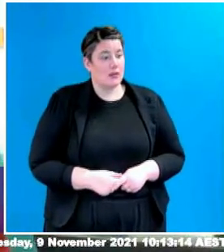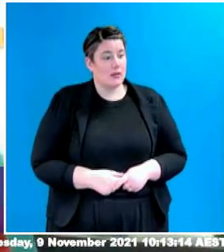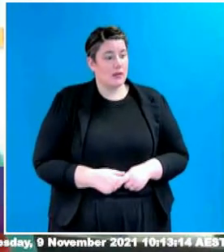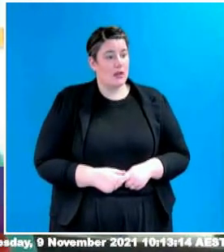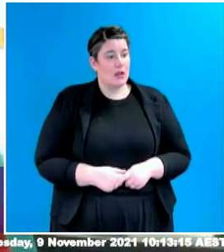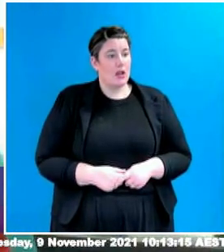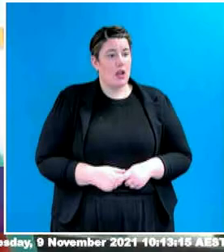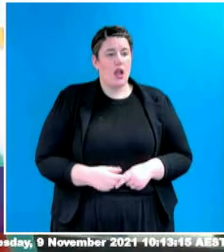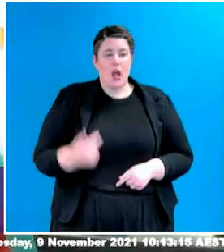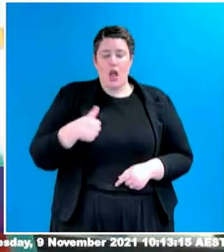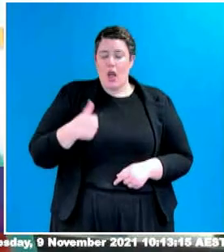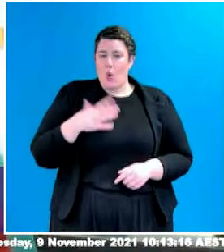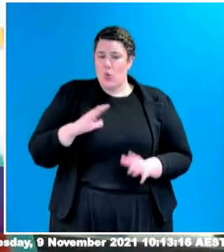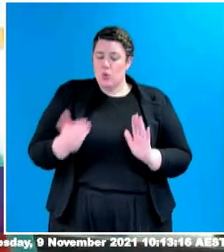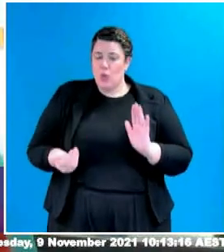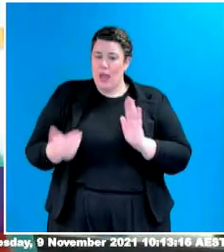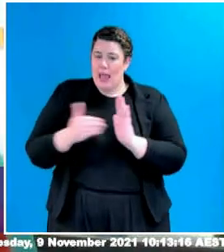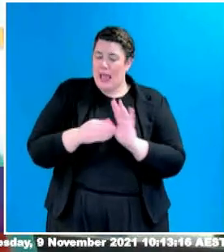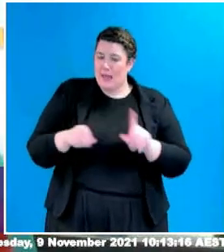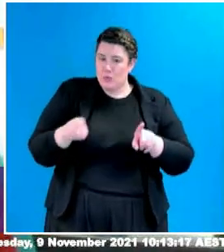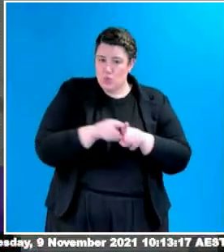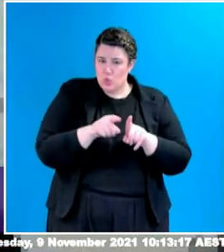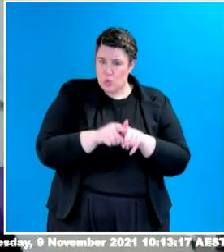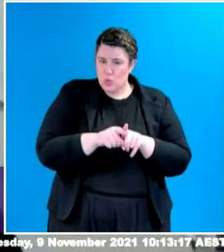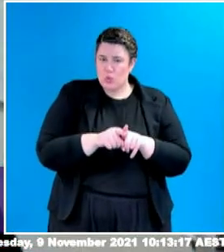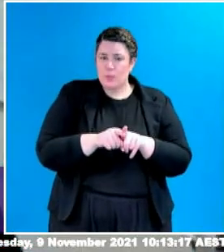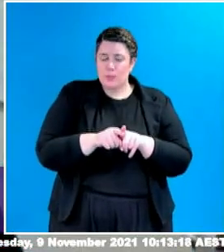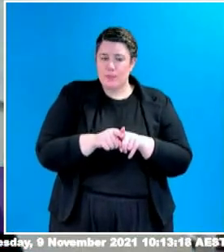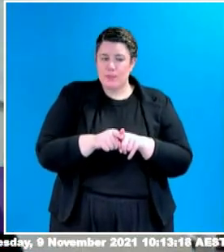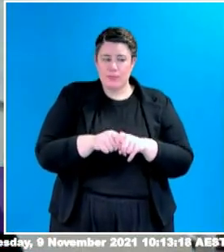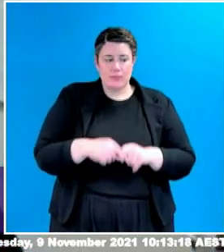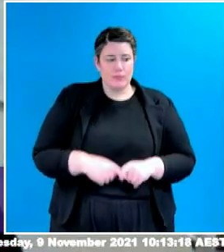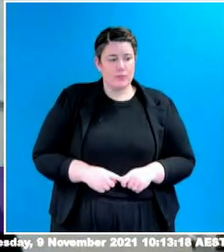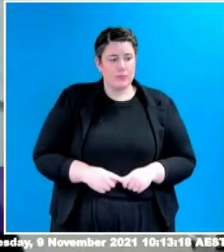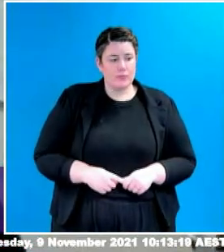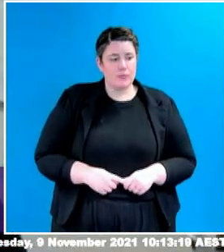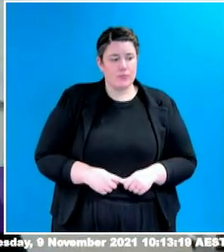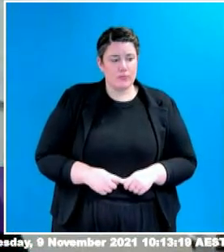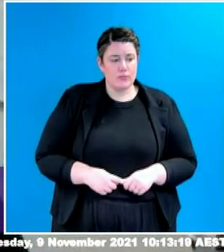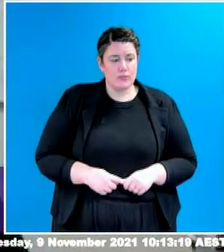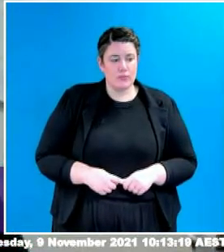If I can add, the other element of that is remembering that it is constant maintenance.